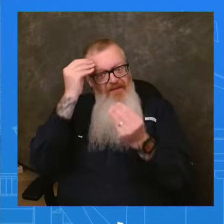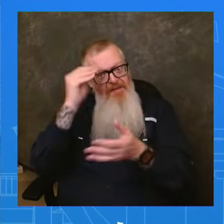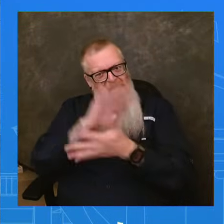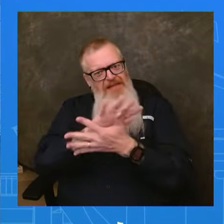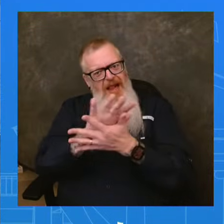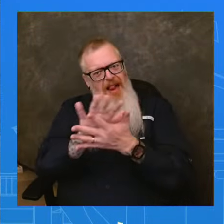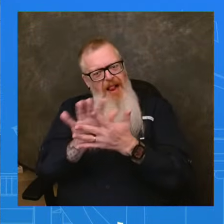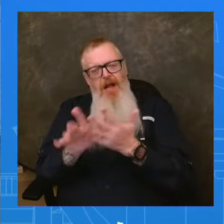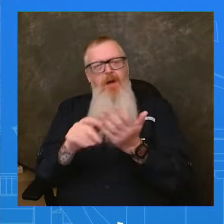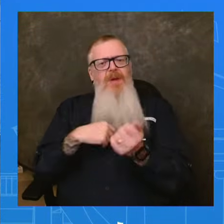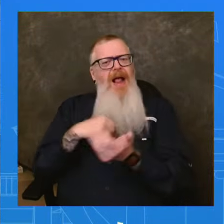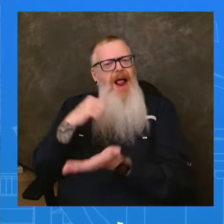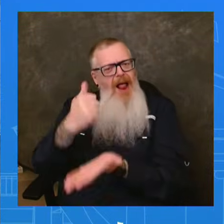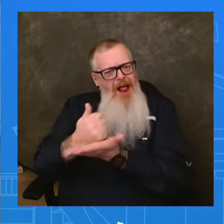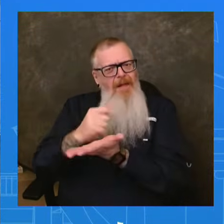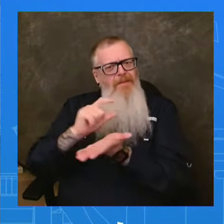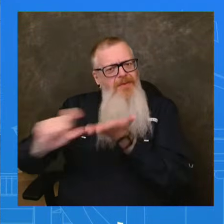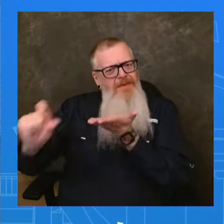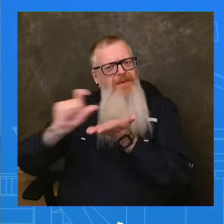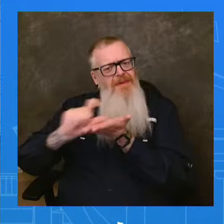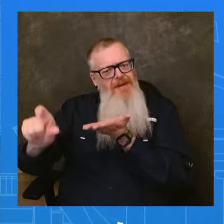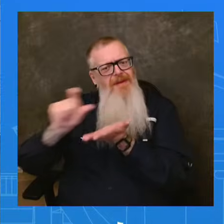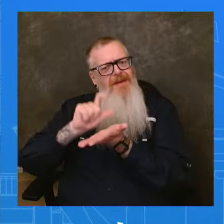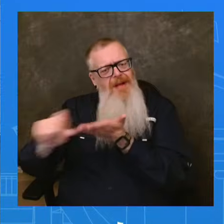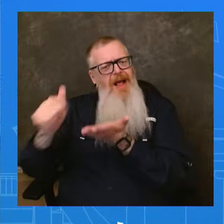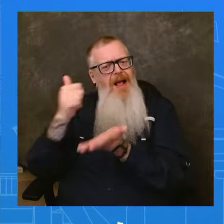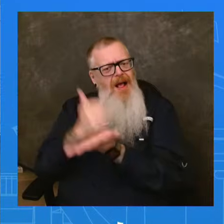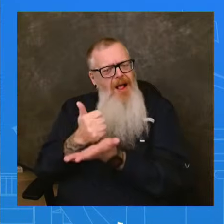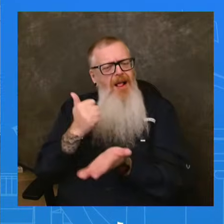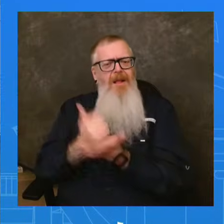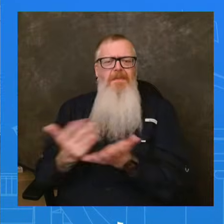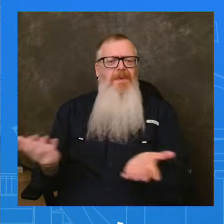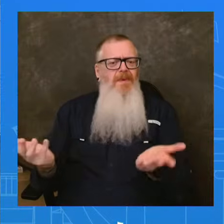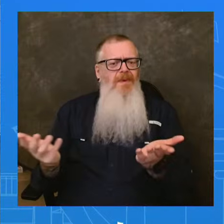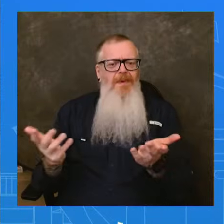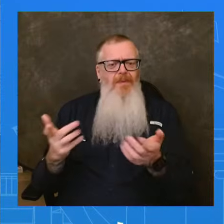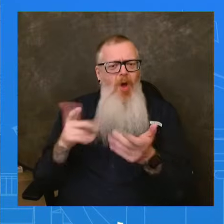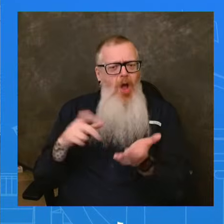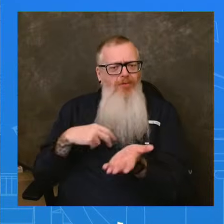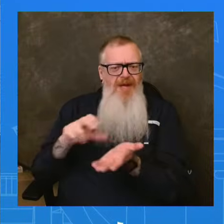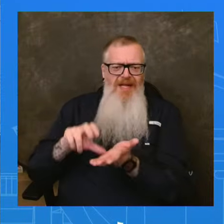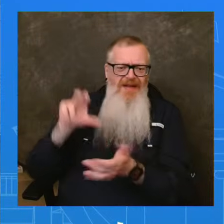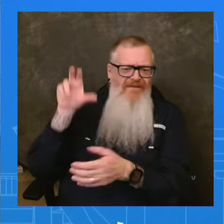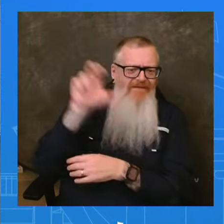We've already given out over $60 million in North Carolina alone for people's property losses,